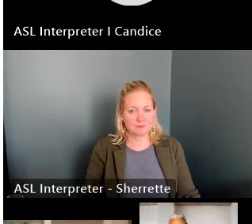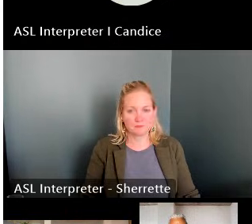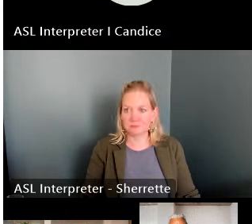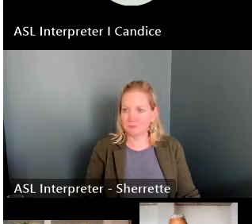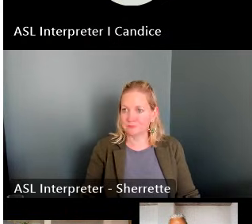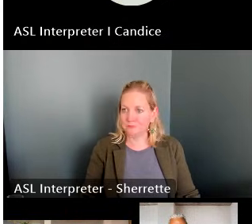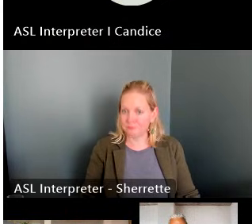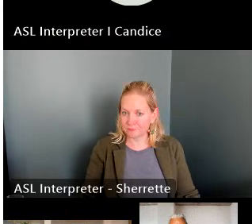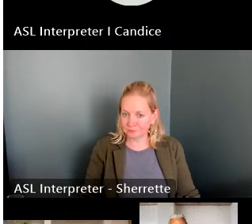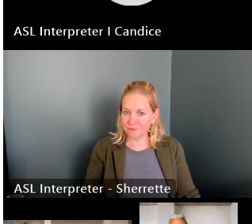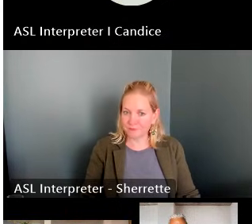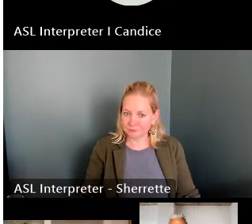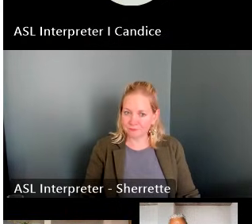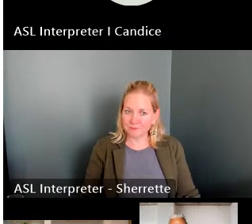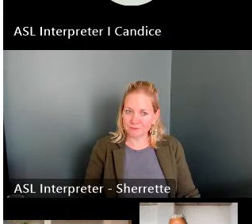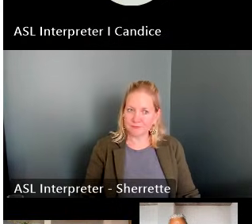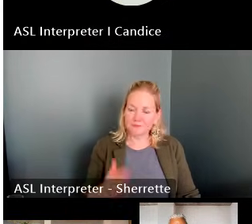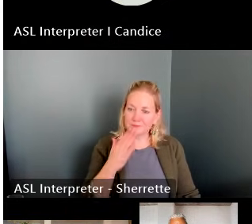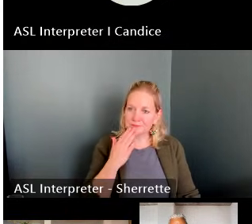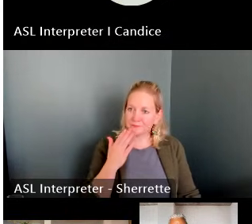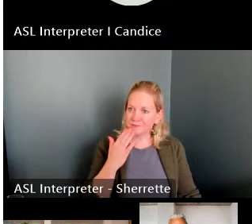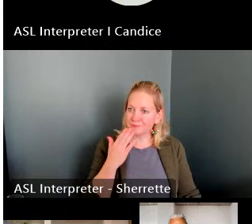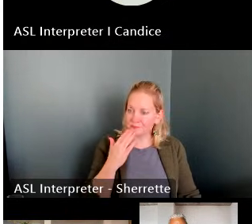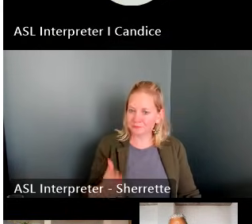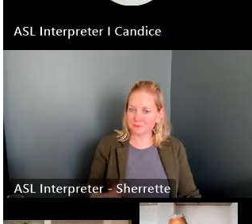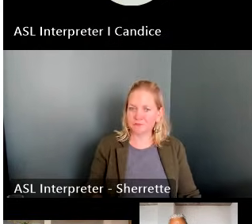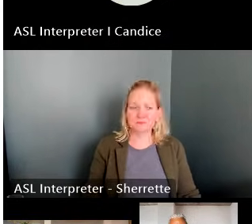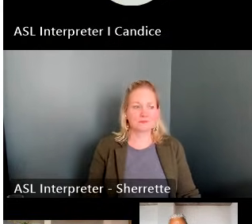Jonathan Green: Thank you, Capt. Wong. I can just advance to the next slide. I'm just going to